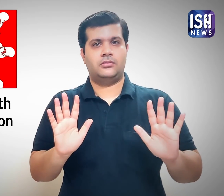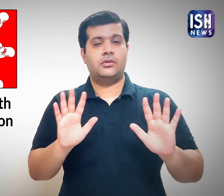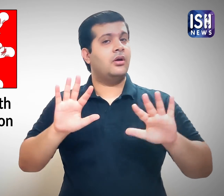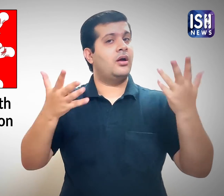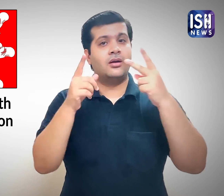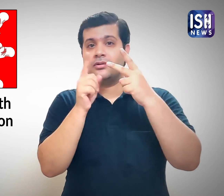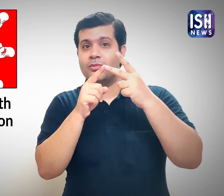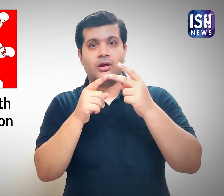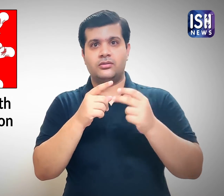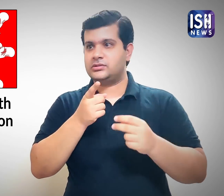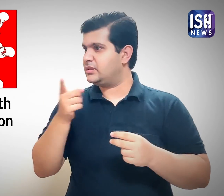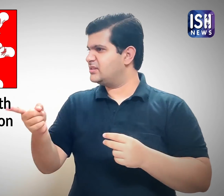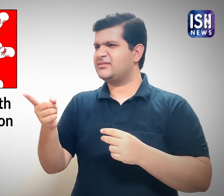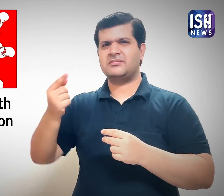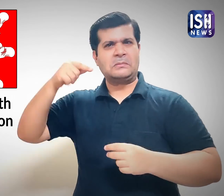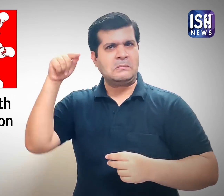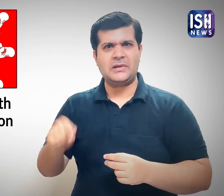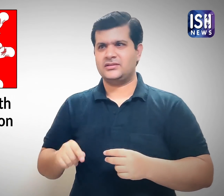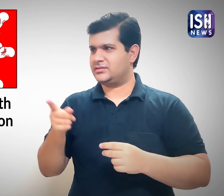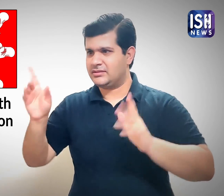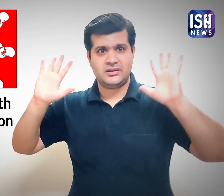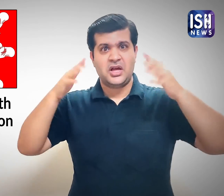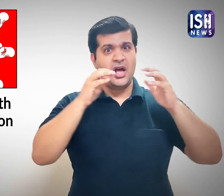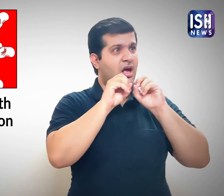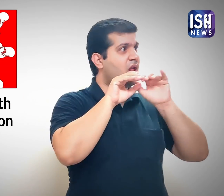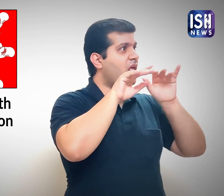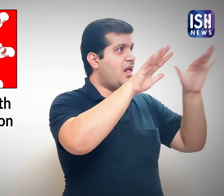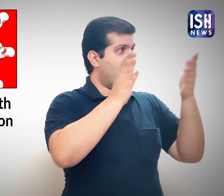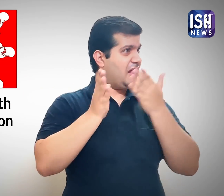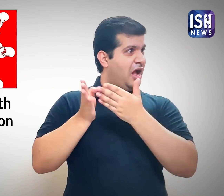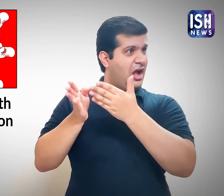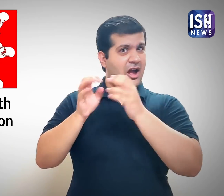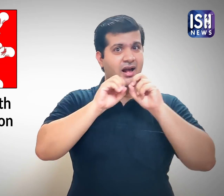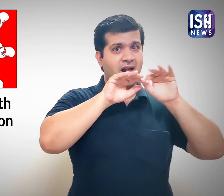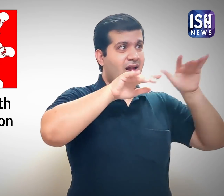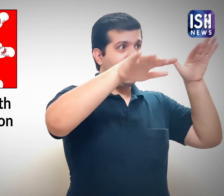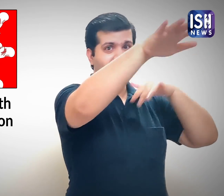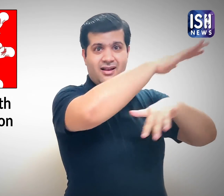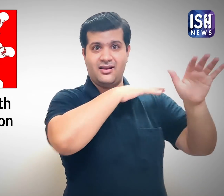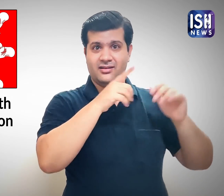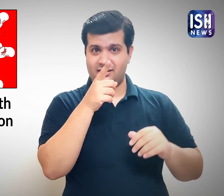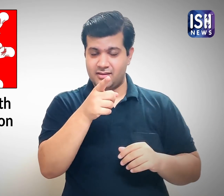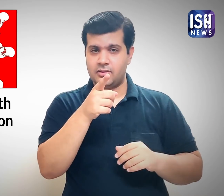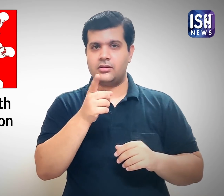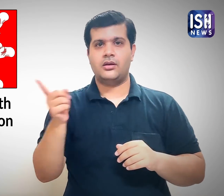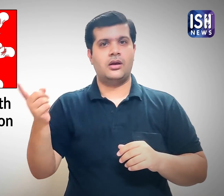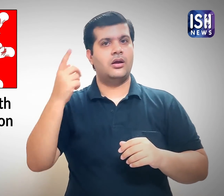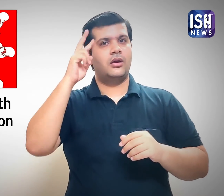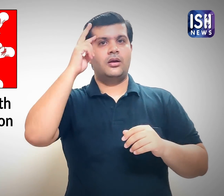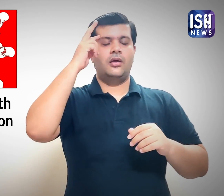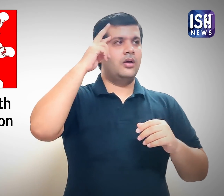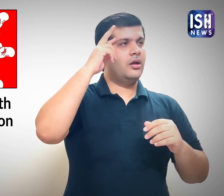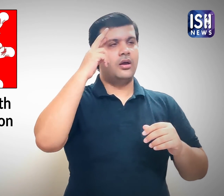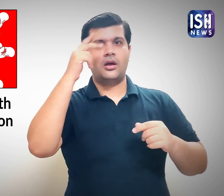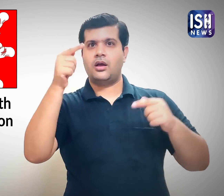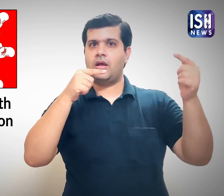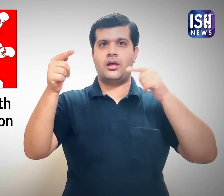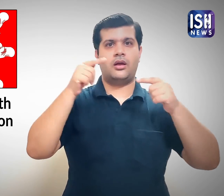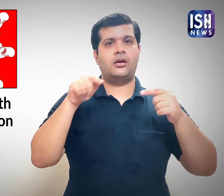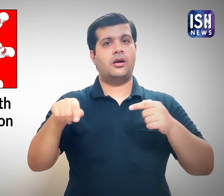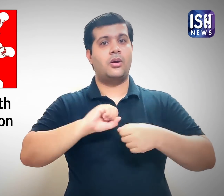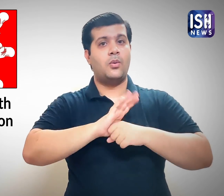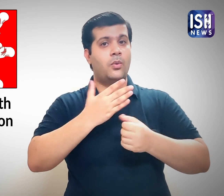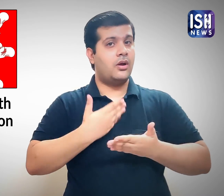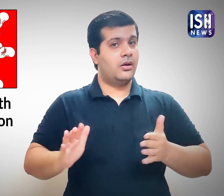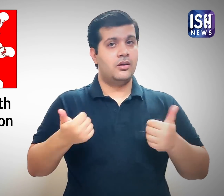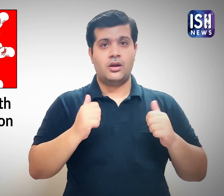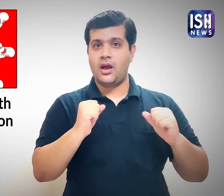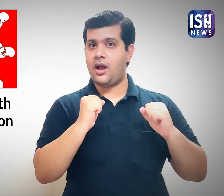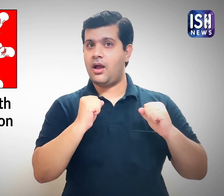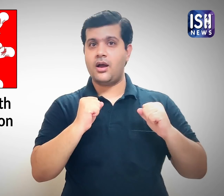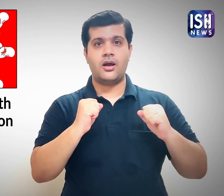Social stigmatisation affects patients negatively which makes their recovery harder.